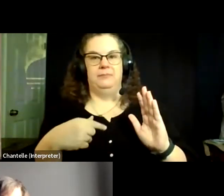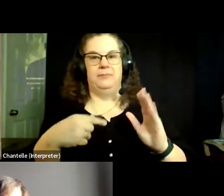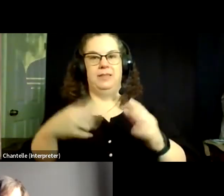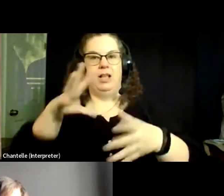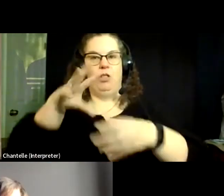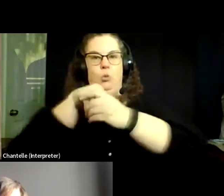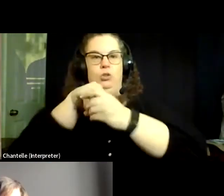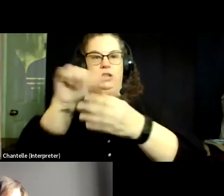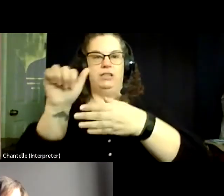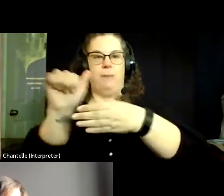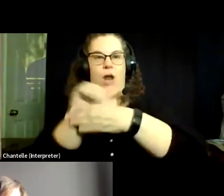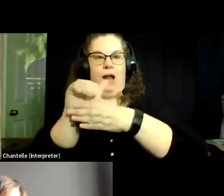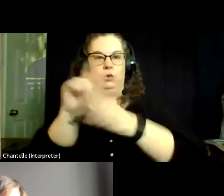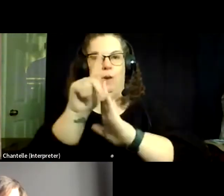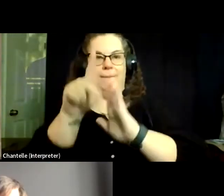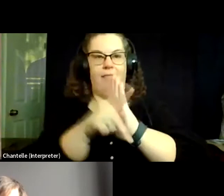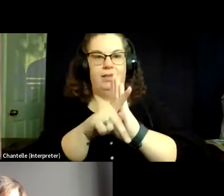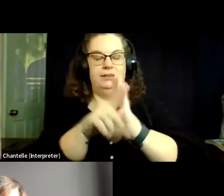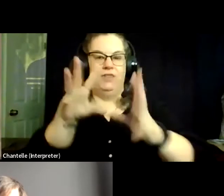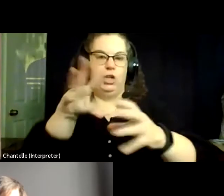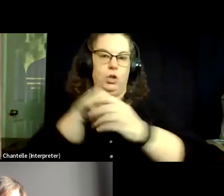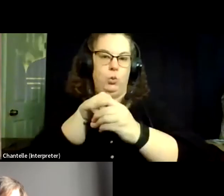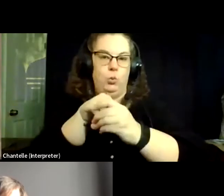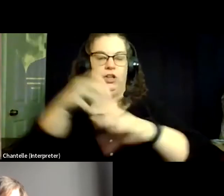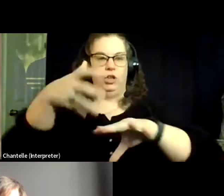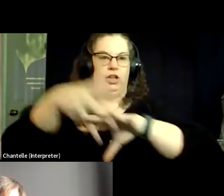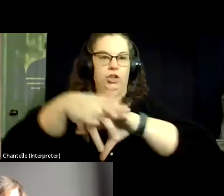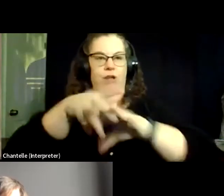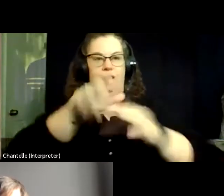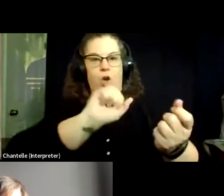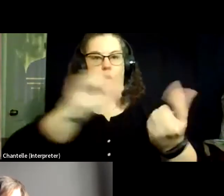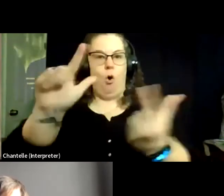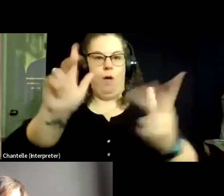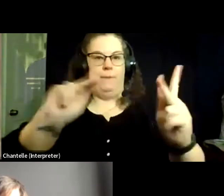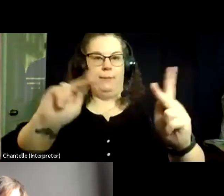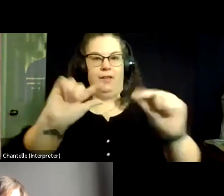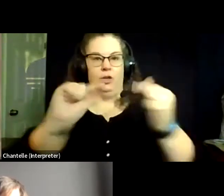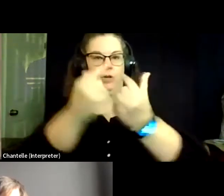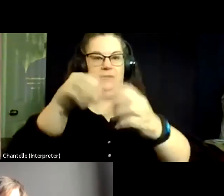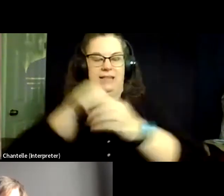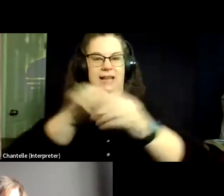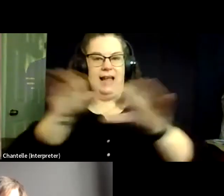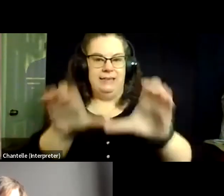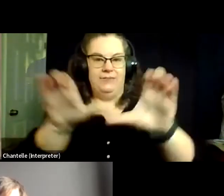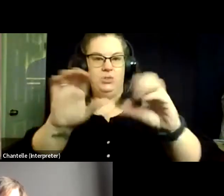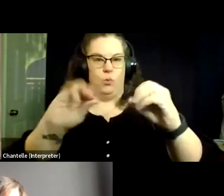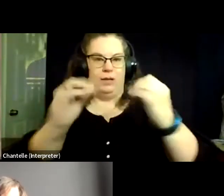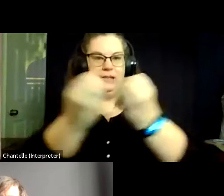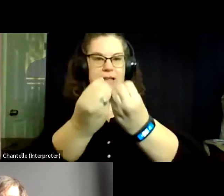policy of including and integrating all people and groups in activities, organizations, political